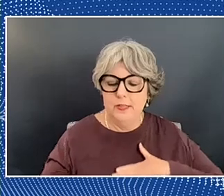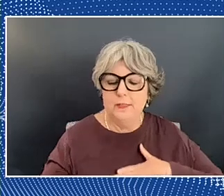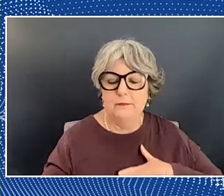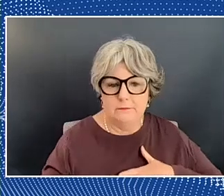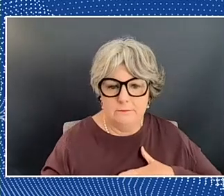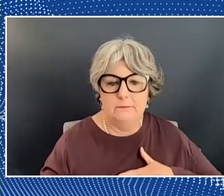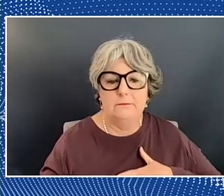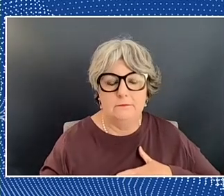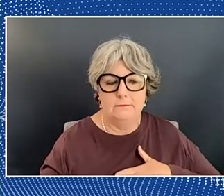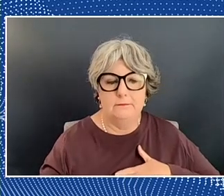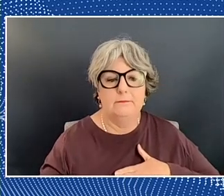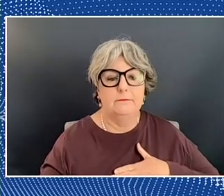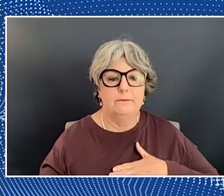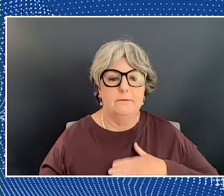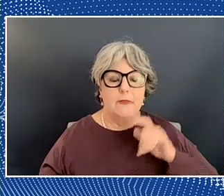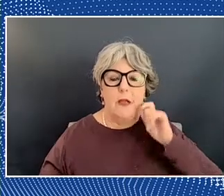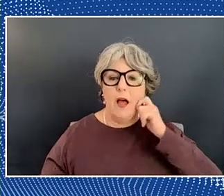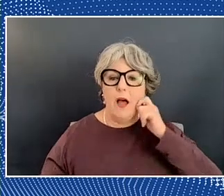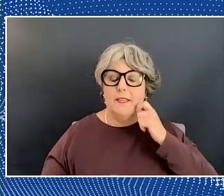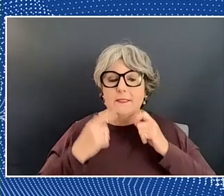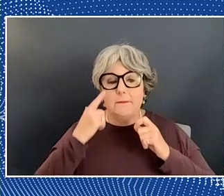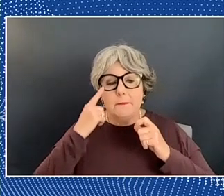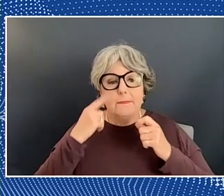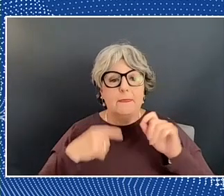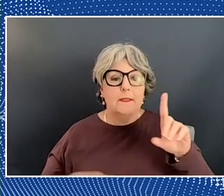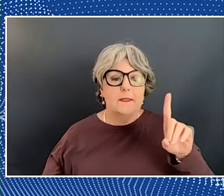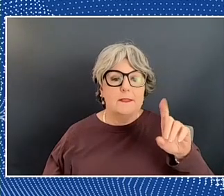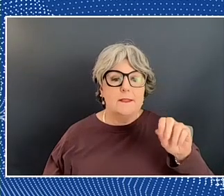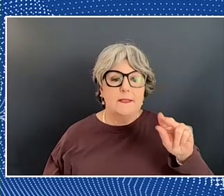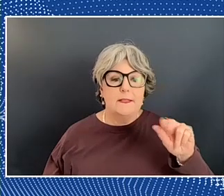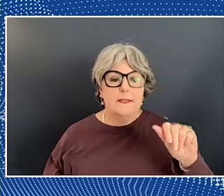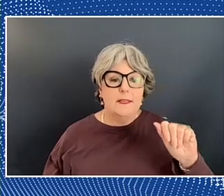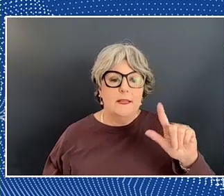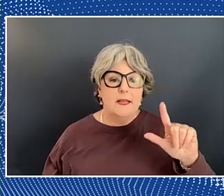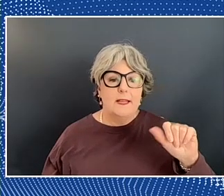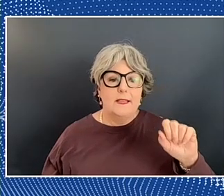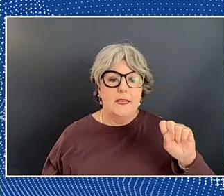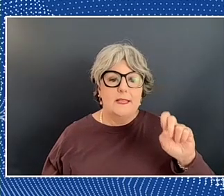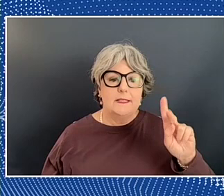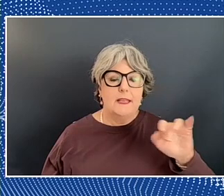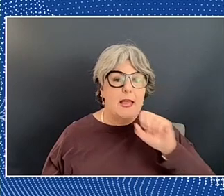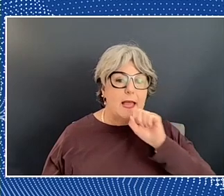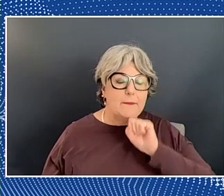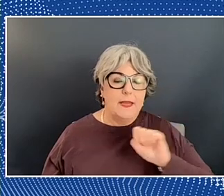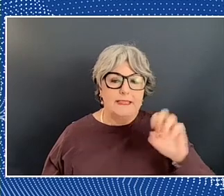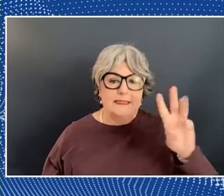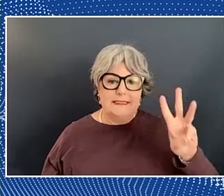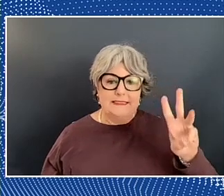Awesome. My name is Deena Alansky. I'm 62 years old, and I can never retire